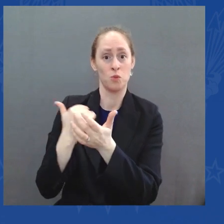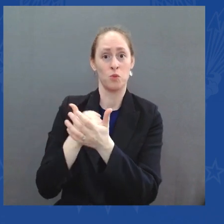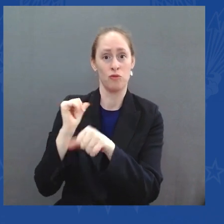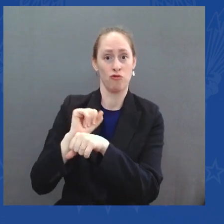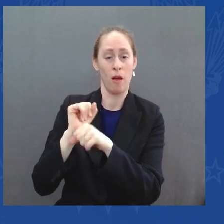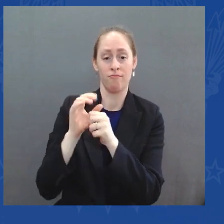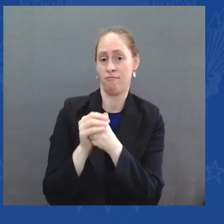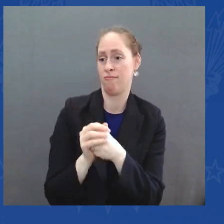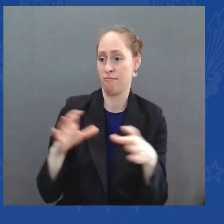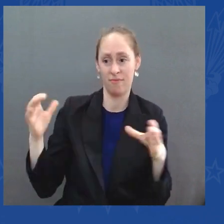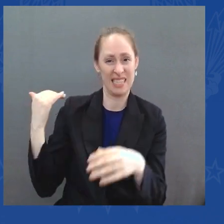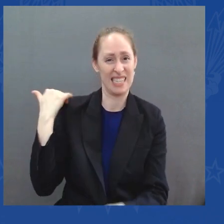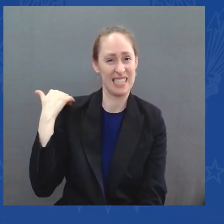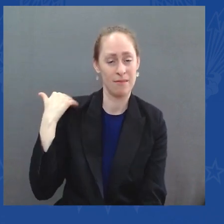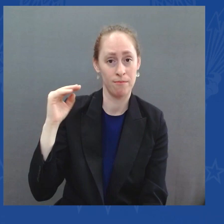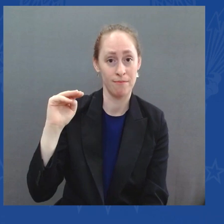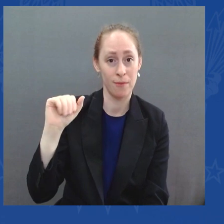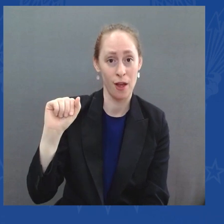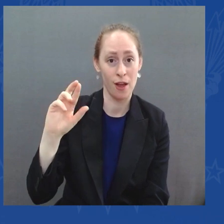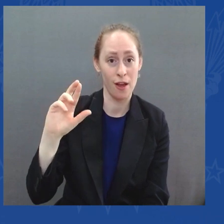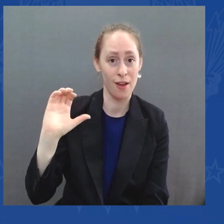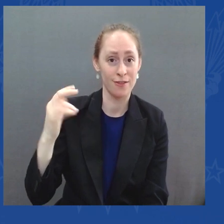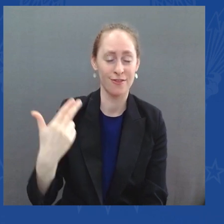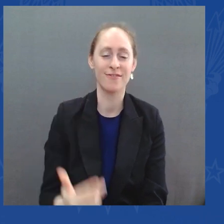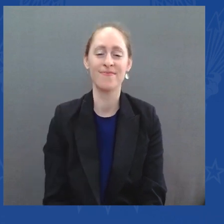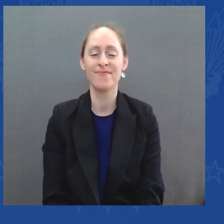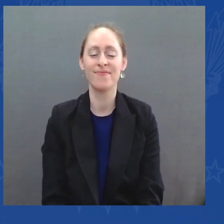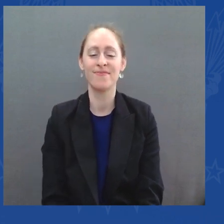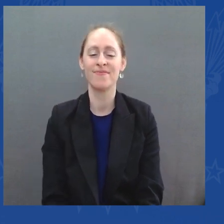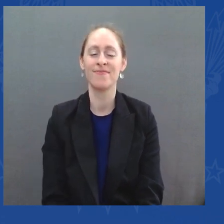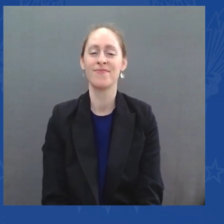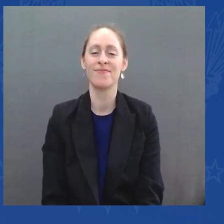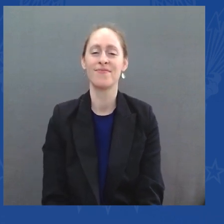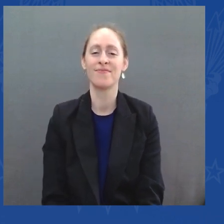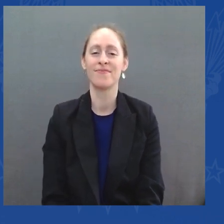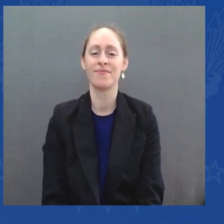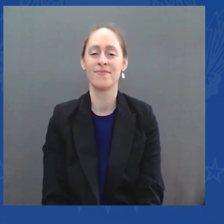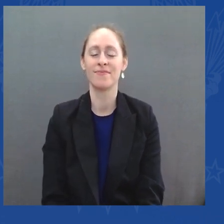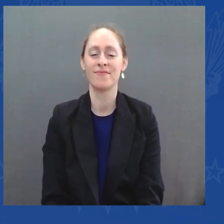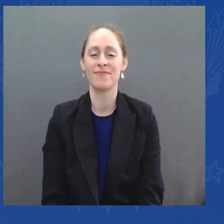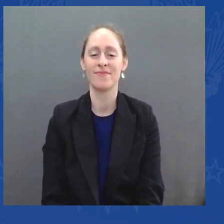Over the course of my presidency, the economy has now created 7.9 million jobs.